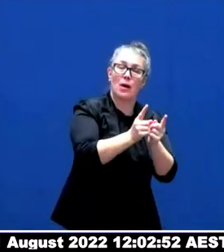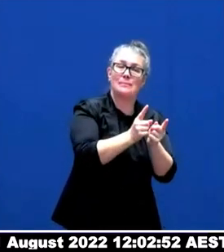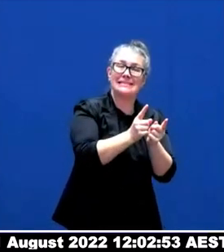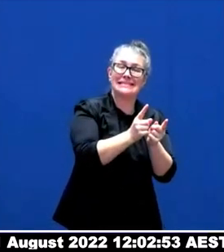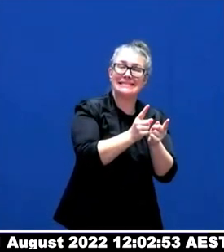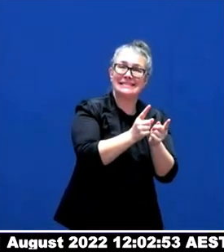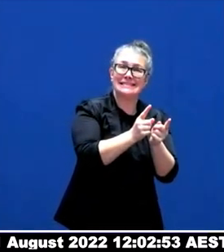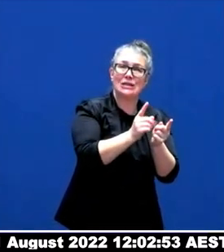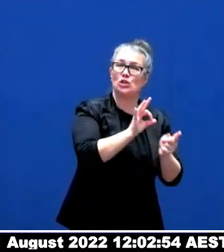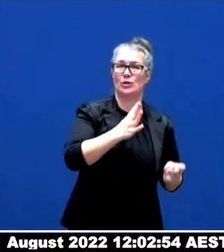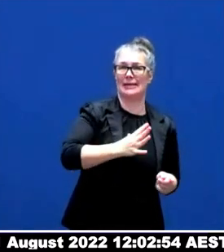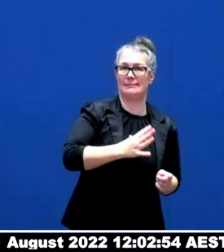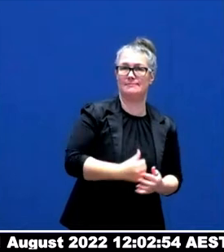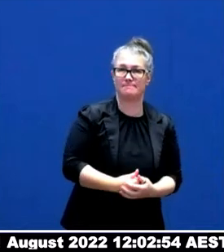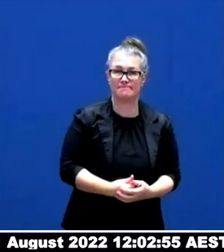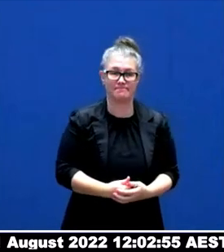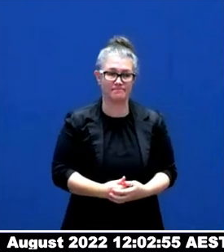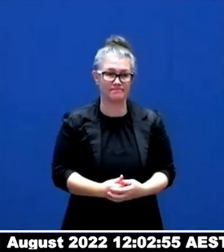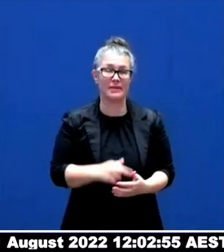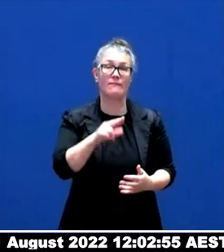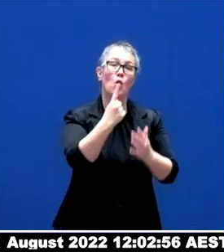modification. MS EASTMAN: Okay.